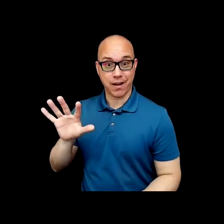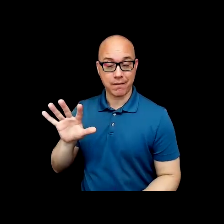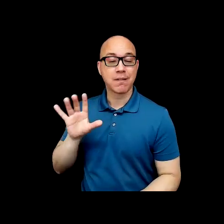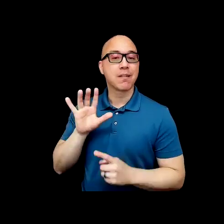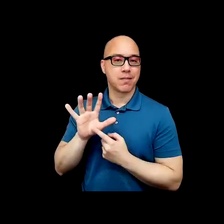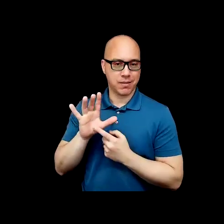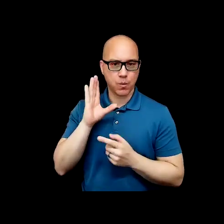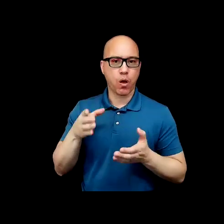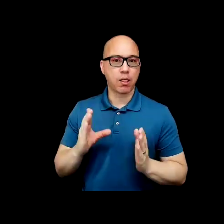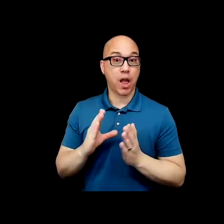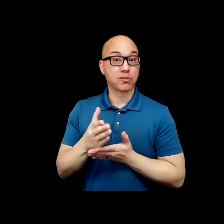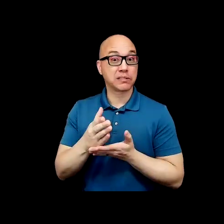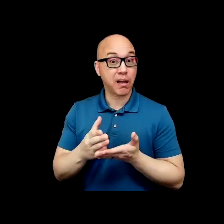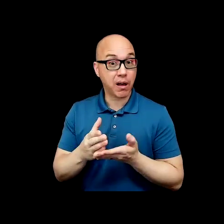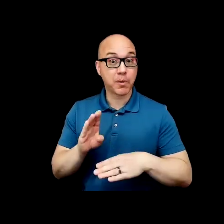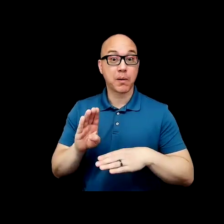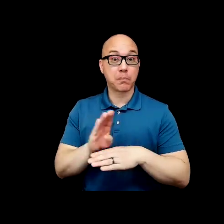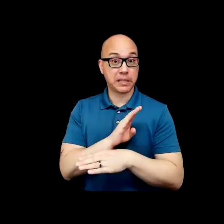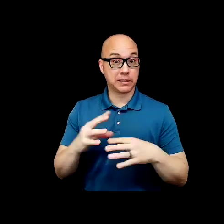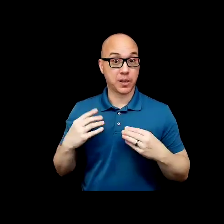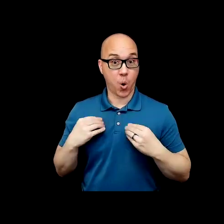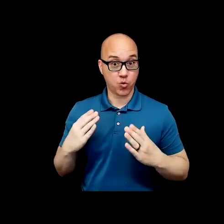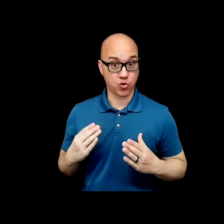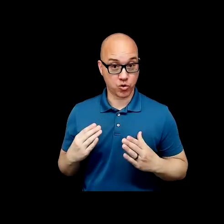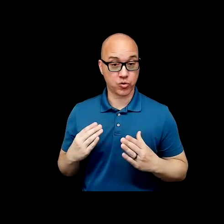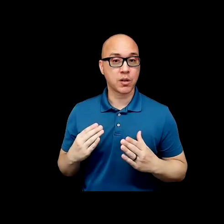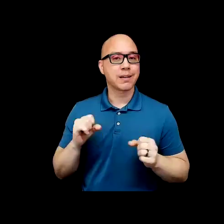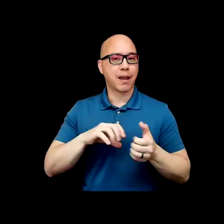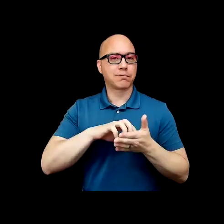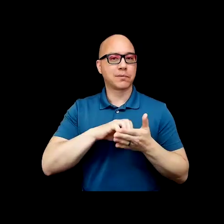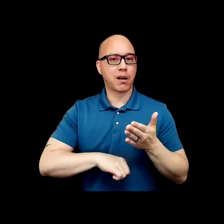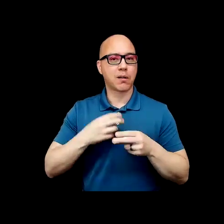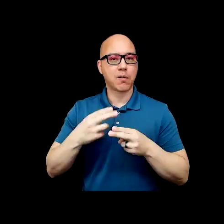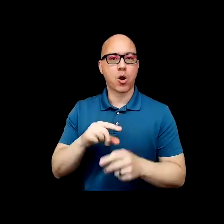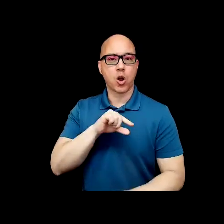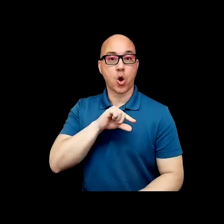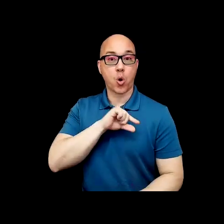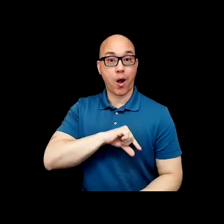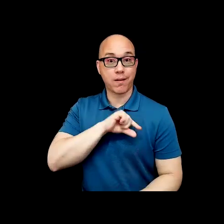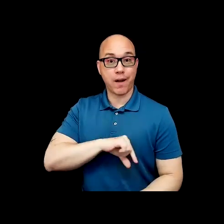business owners to take a Qualified Business Income Deduction. That is what we call a QBI